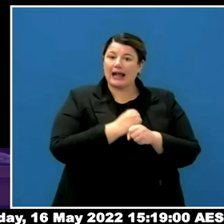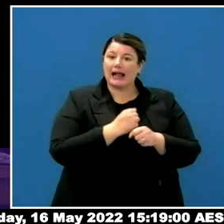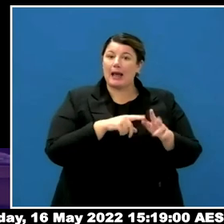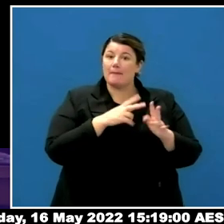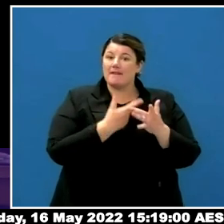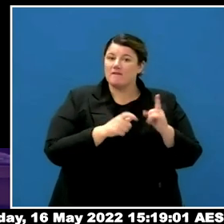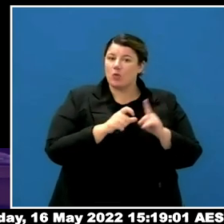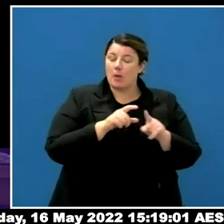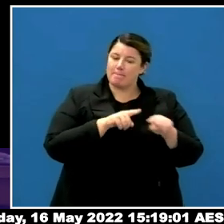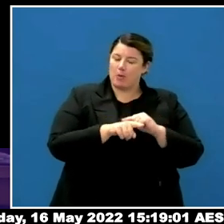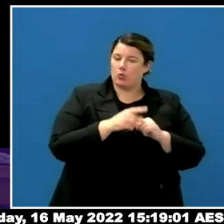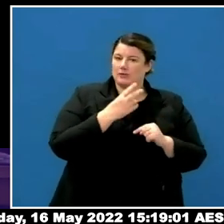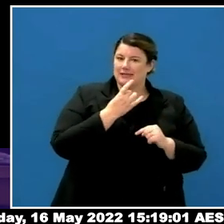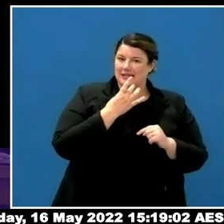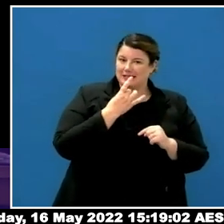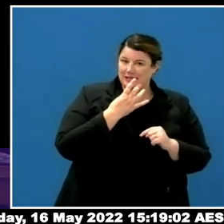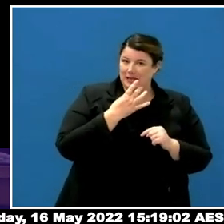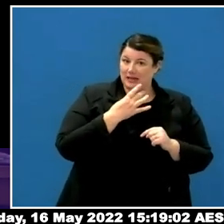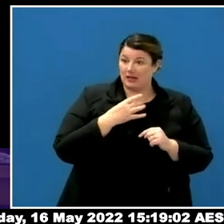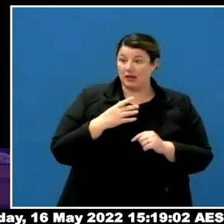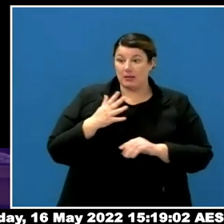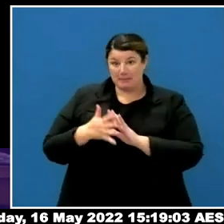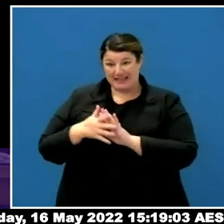He went in October 2018 as well? Yes.